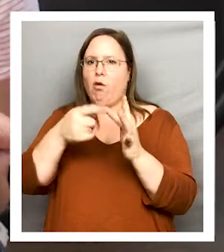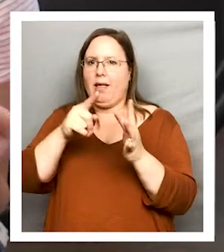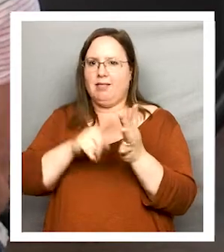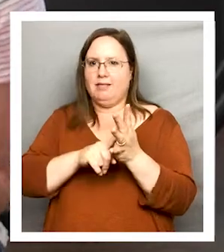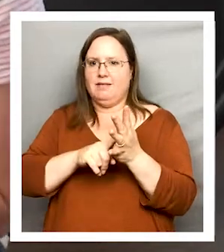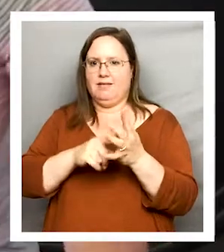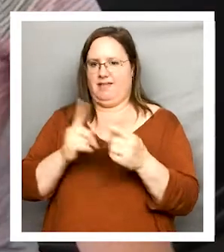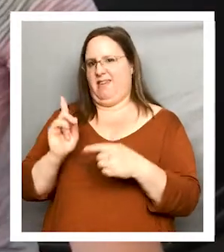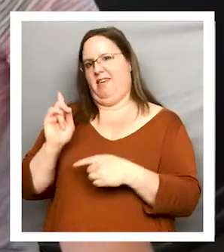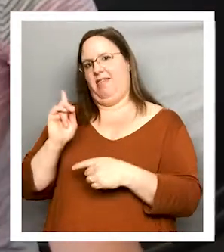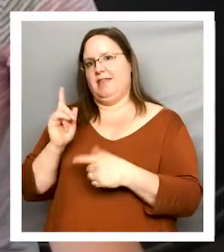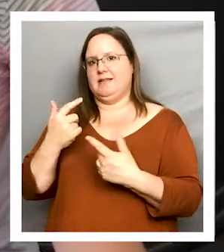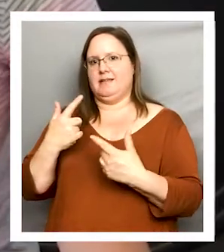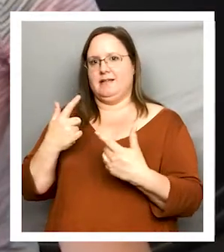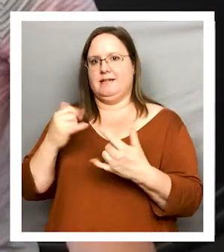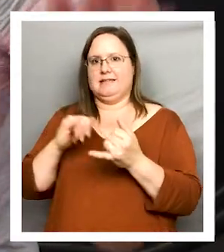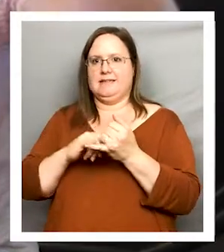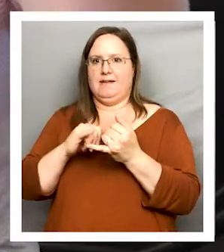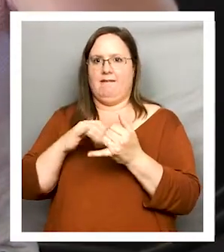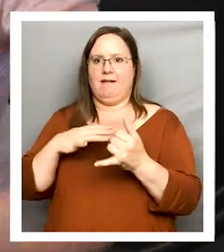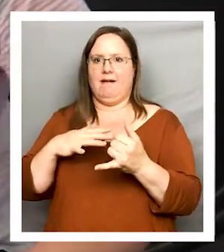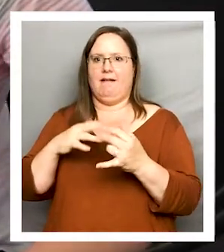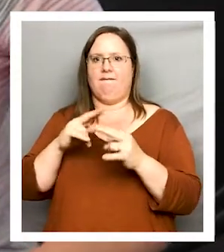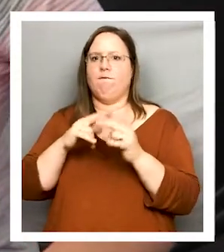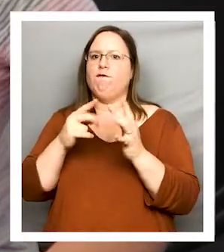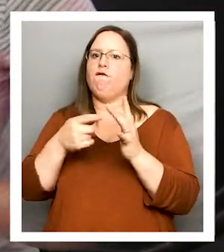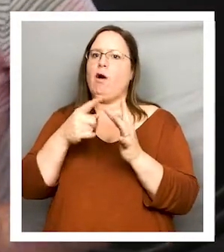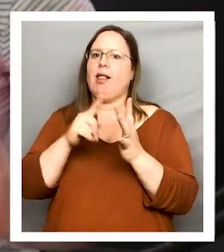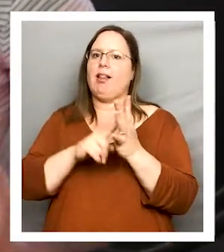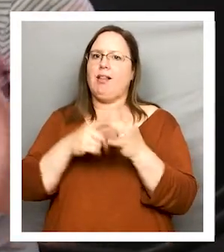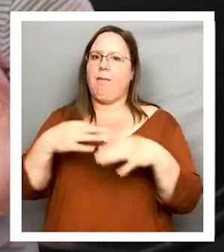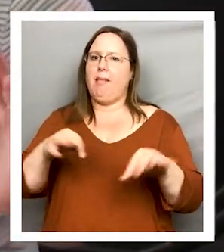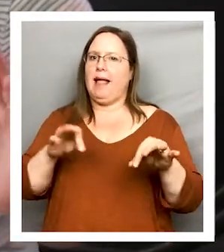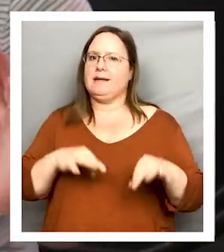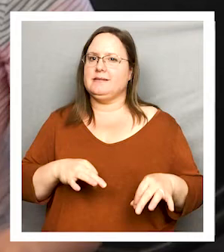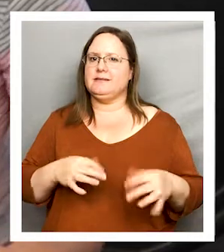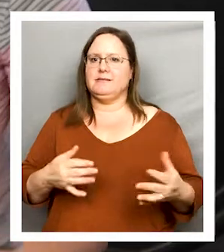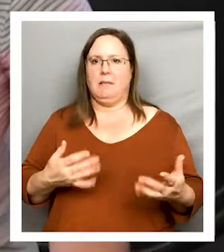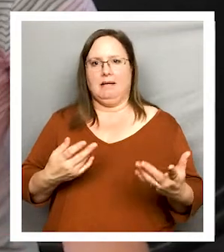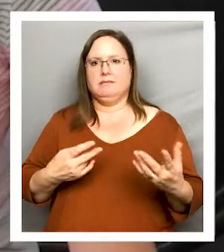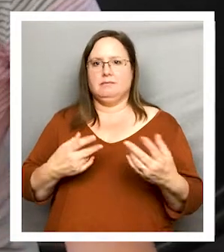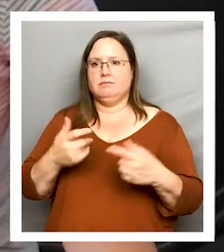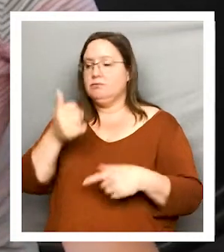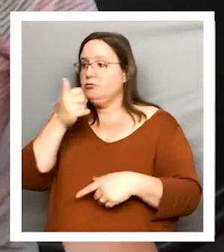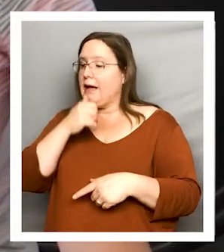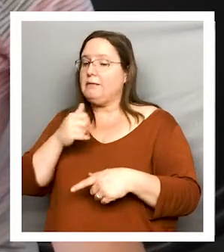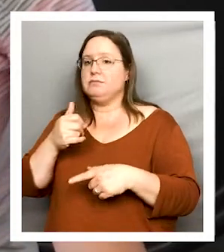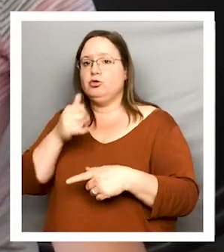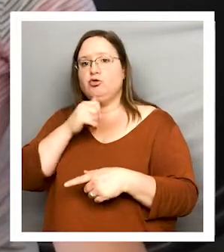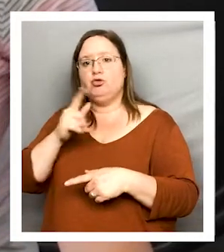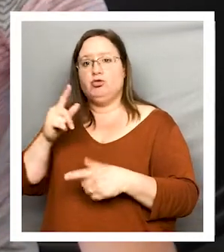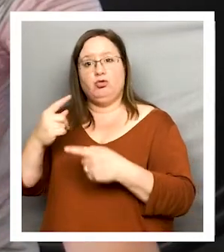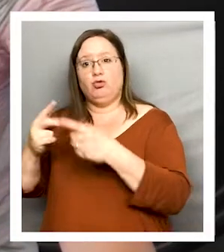kitchen okay i know that was a lot to remember i'll put a list of the items on the screen and pause the video